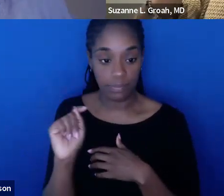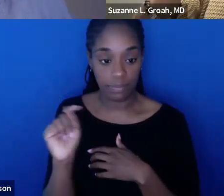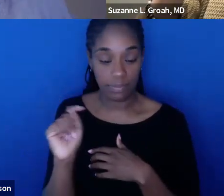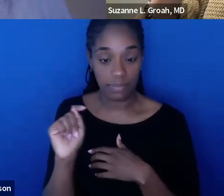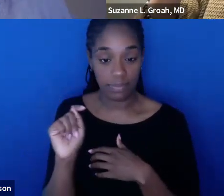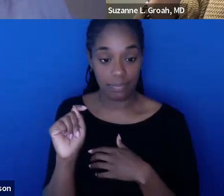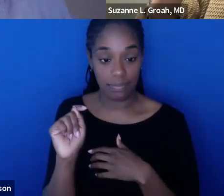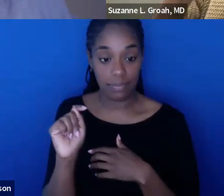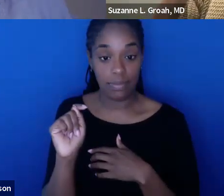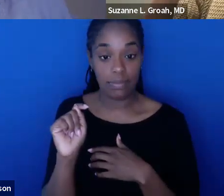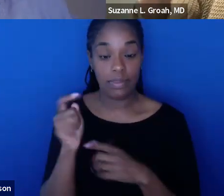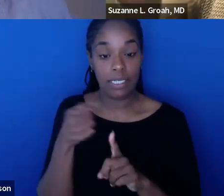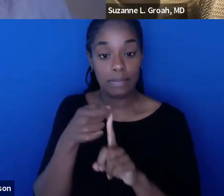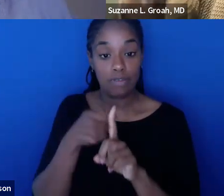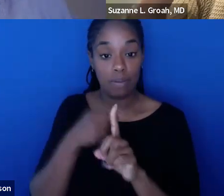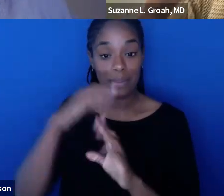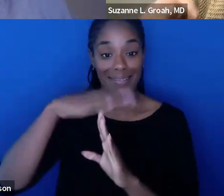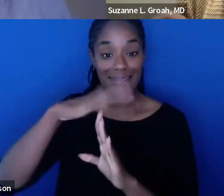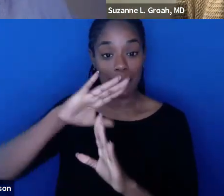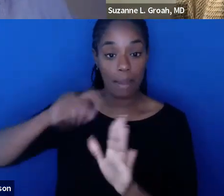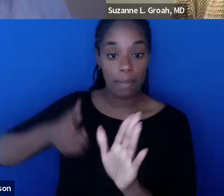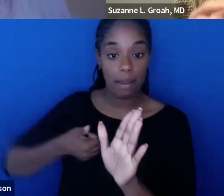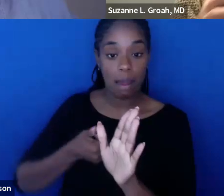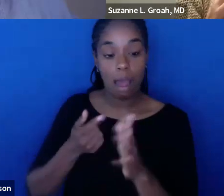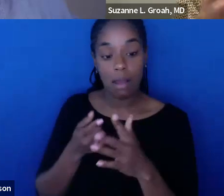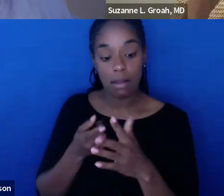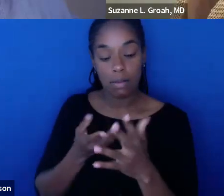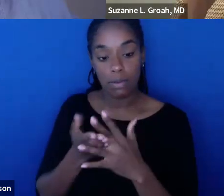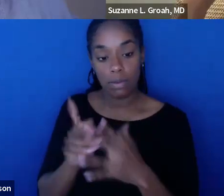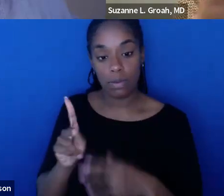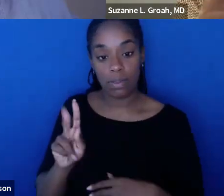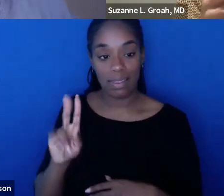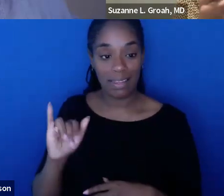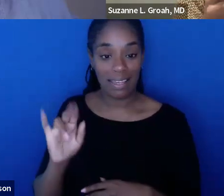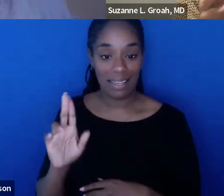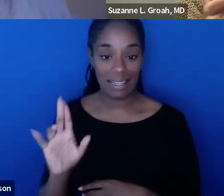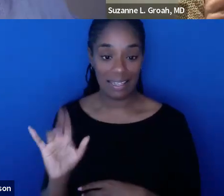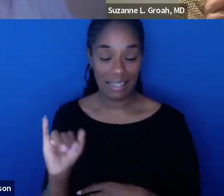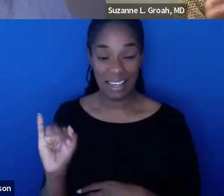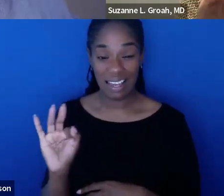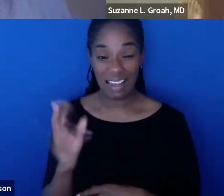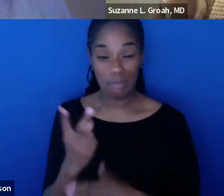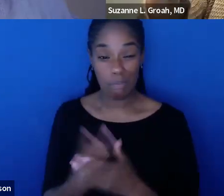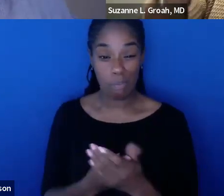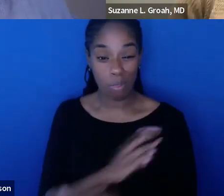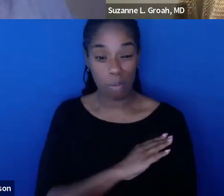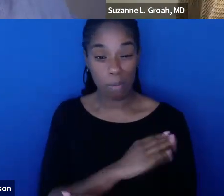above and behind, from the kidneys through tubes called the ureters. If both muscles are contracting at the same time, the urine